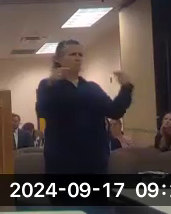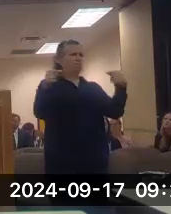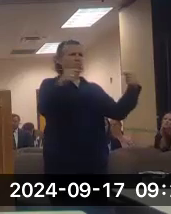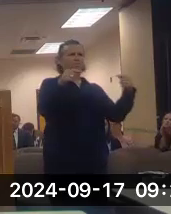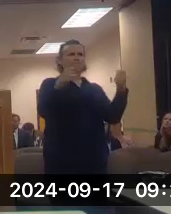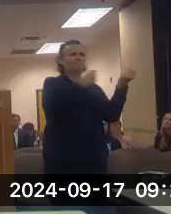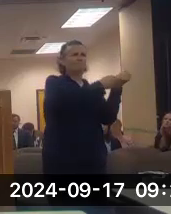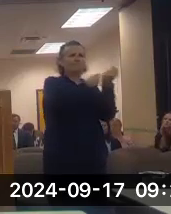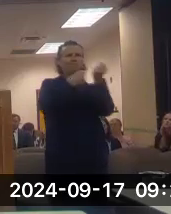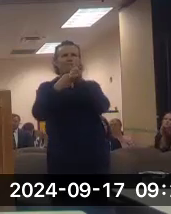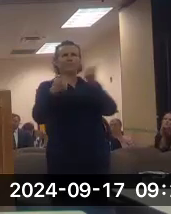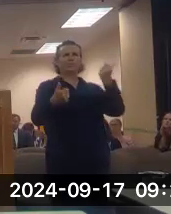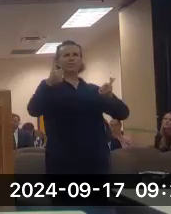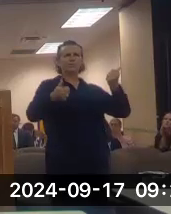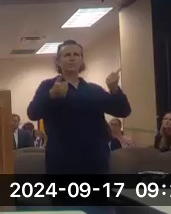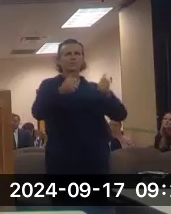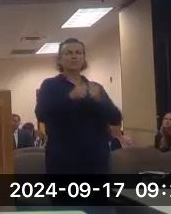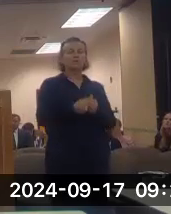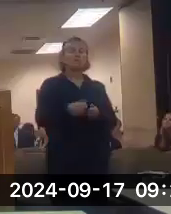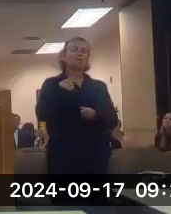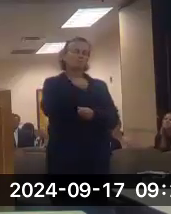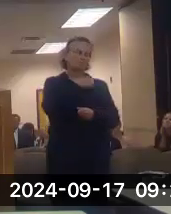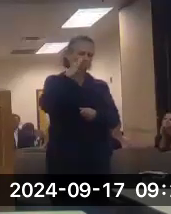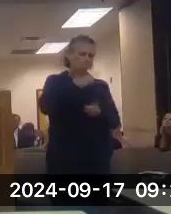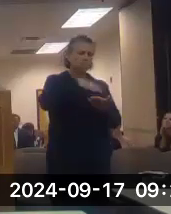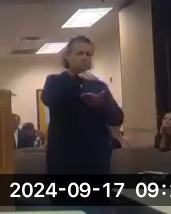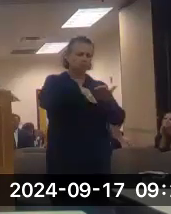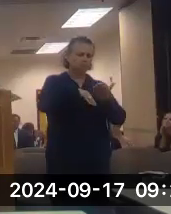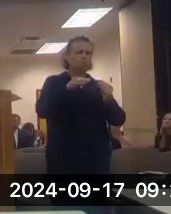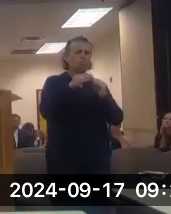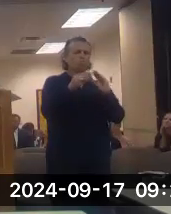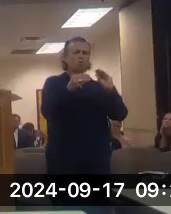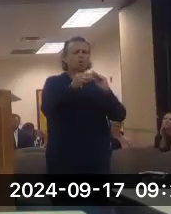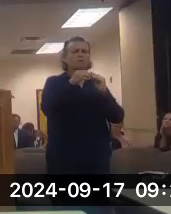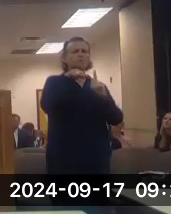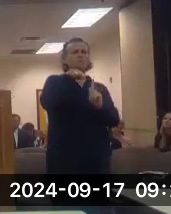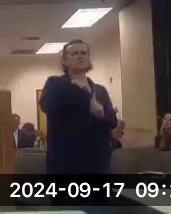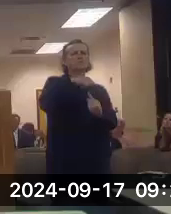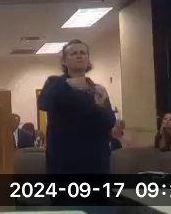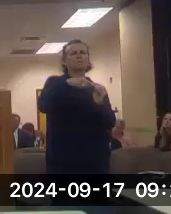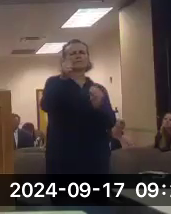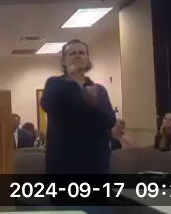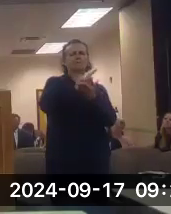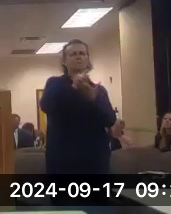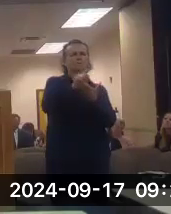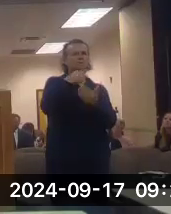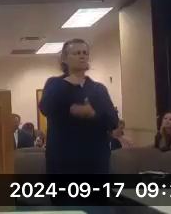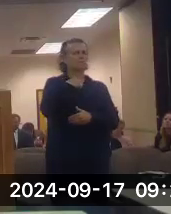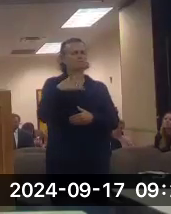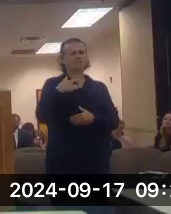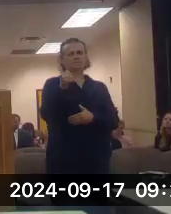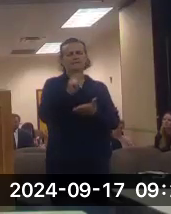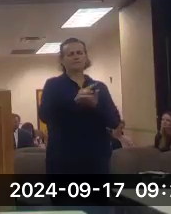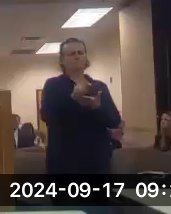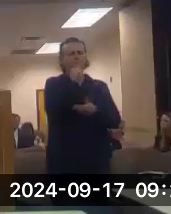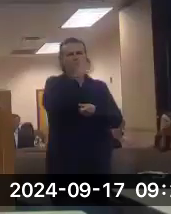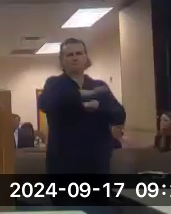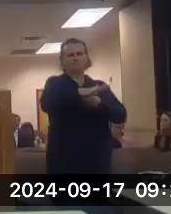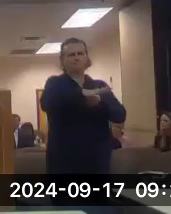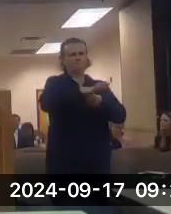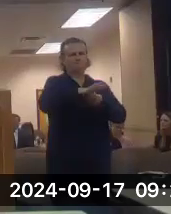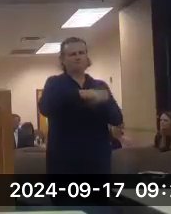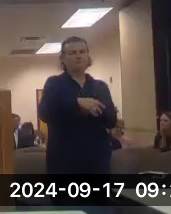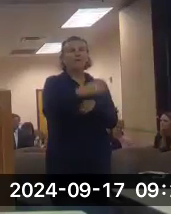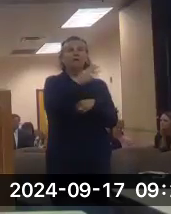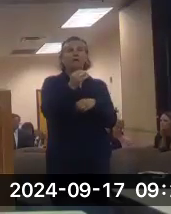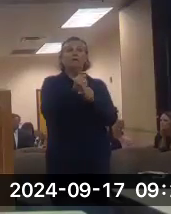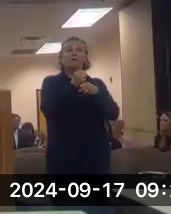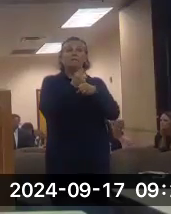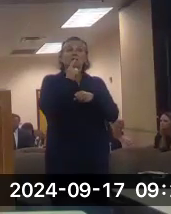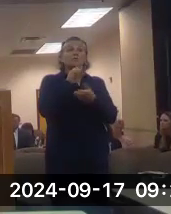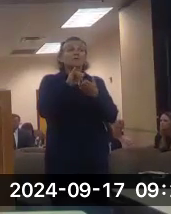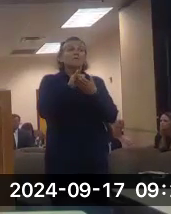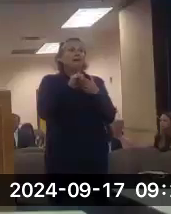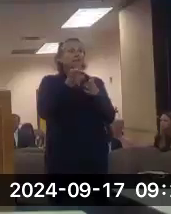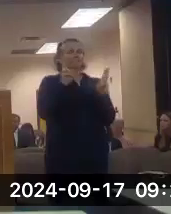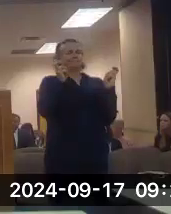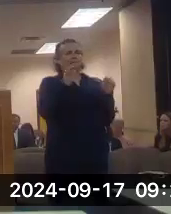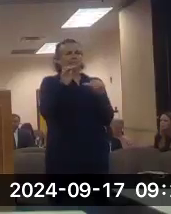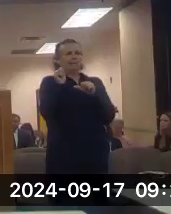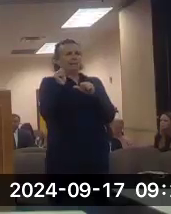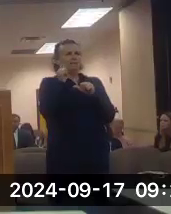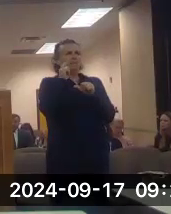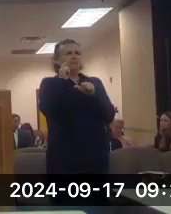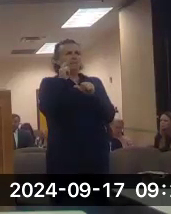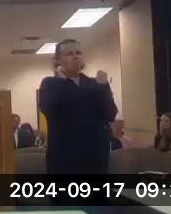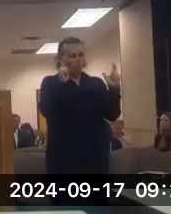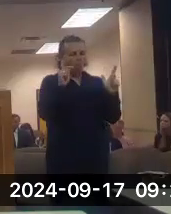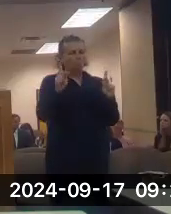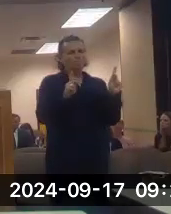Reginald Parson: will be submitting longer comments, specifically focused on that 10 weeks which we think is inadequate, making sure that the leave is available for all people who are eligible because they have in